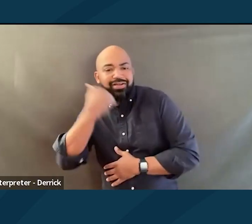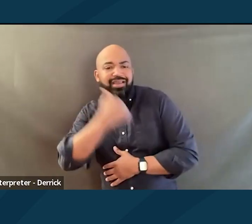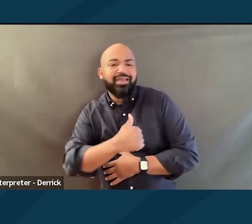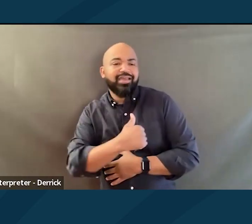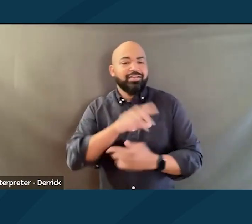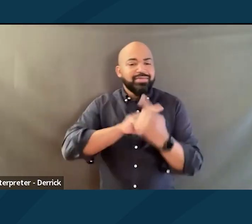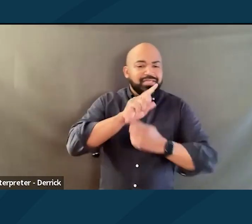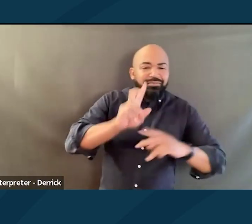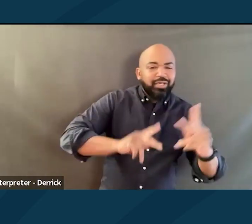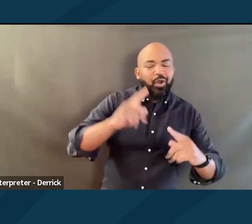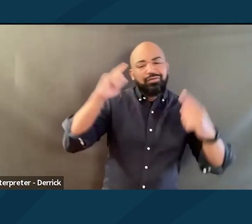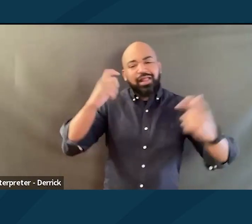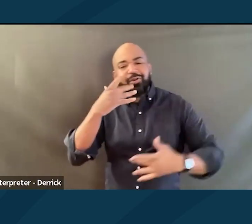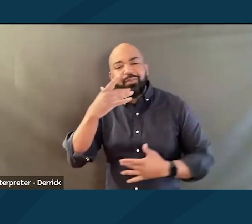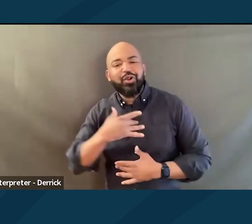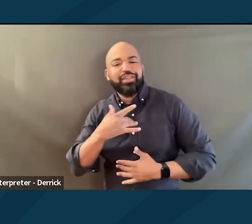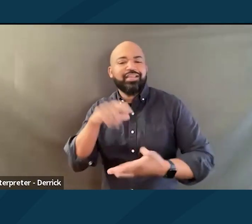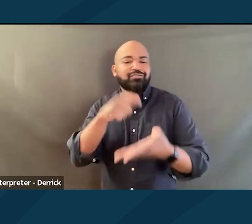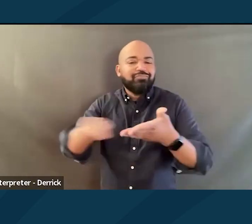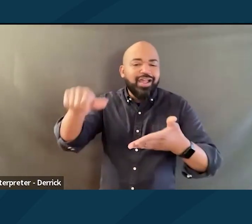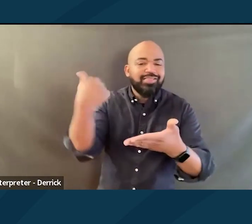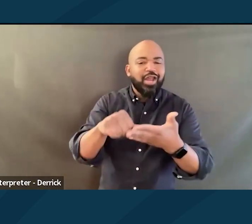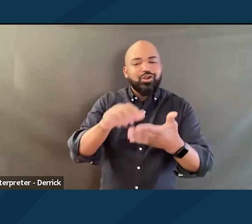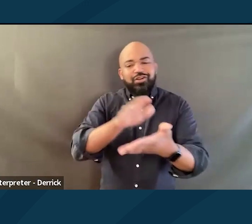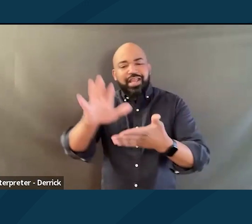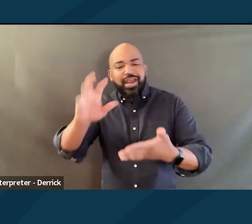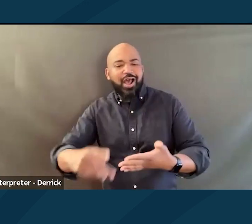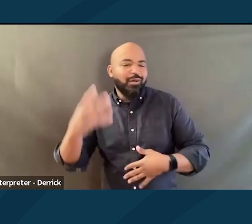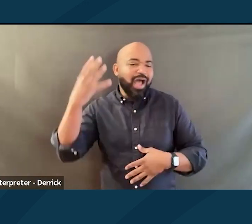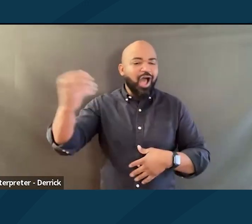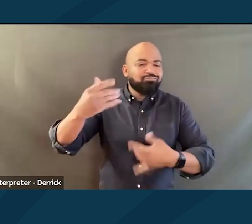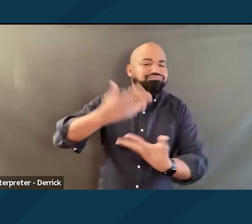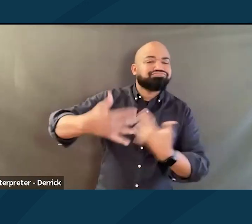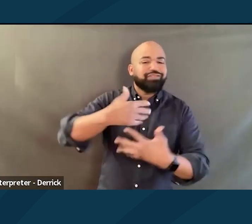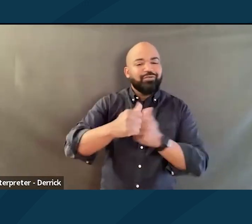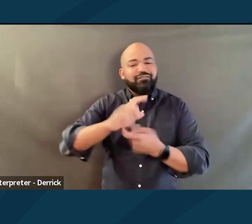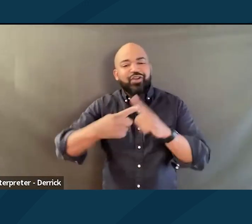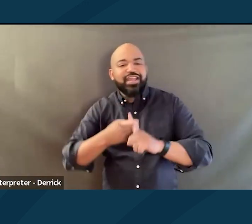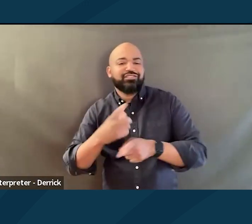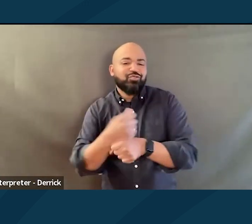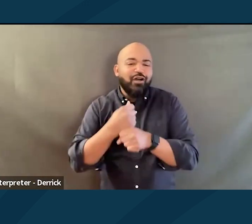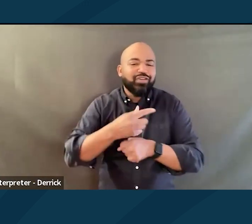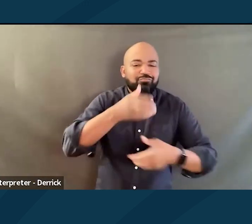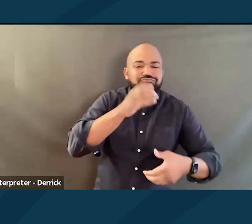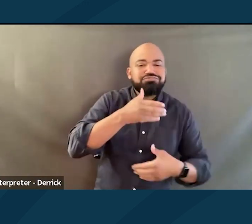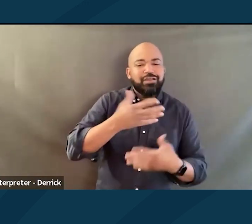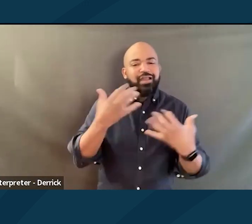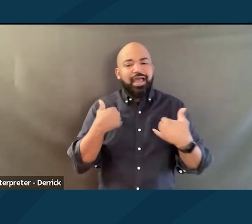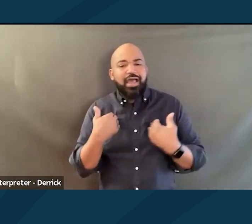drink coffee. I hope they have a good breakfast everyday, call people on the phone. Feel safe.